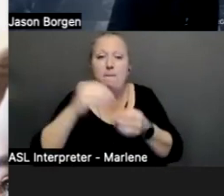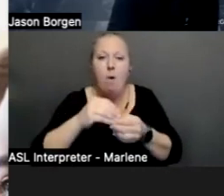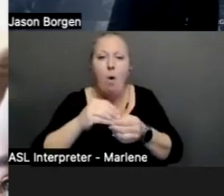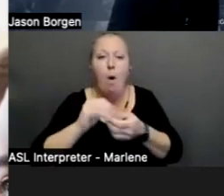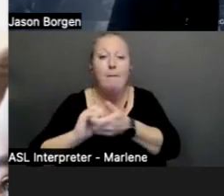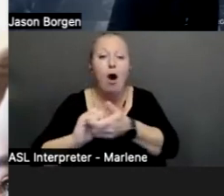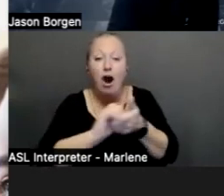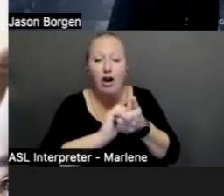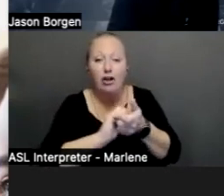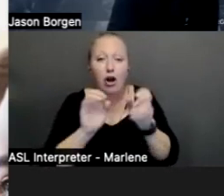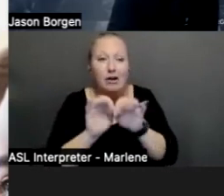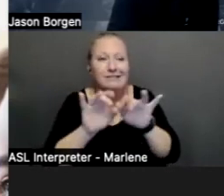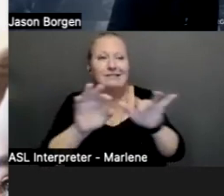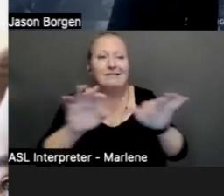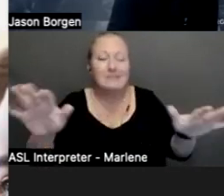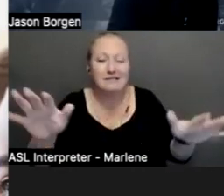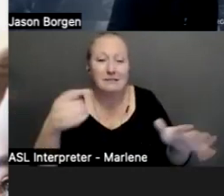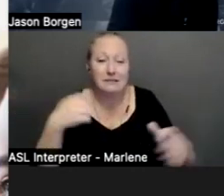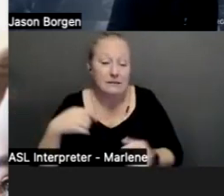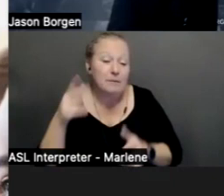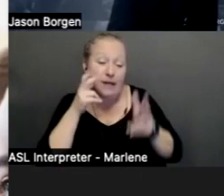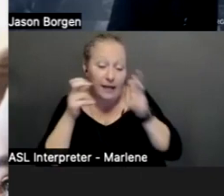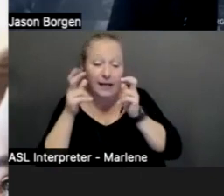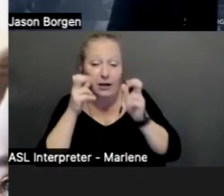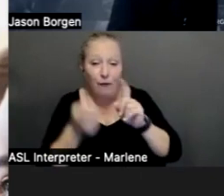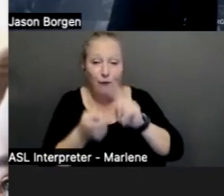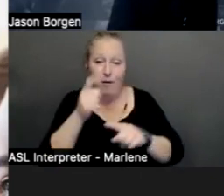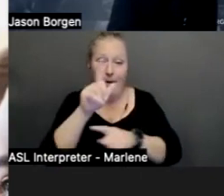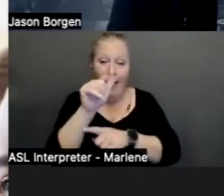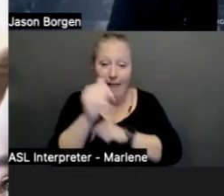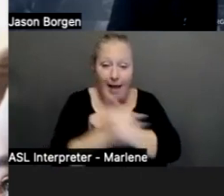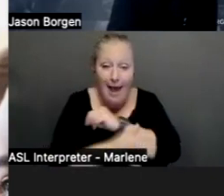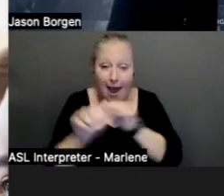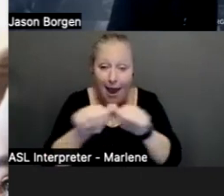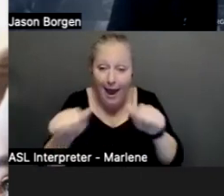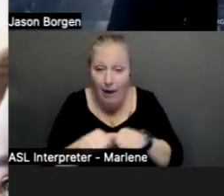across. And this is something that I have been hearing from the LA area and recently in like